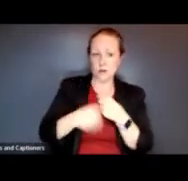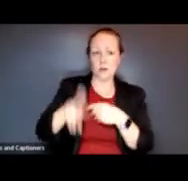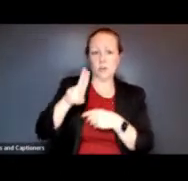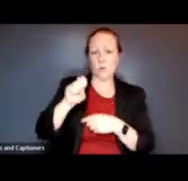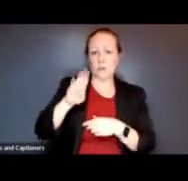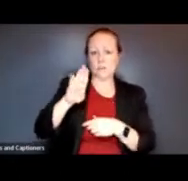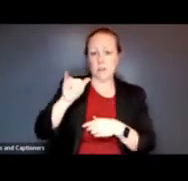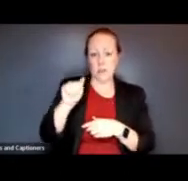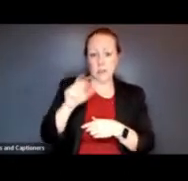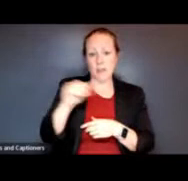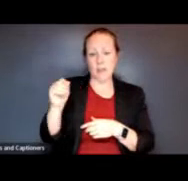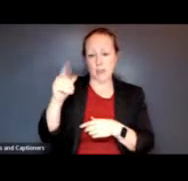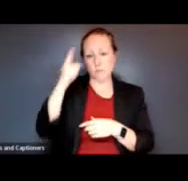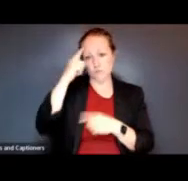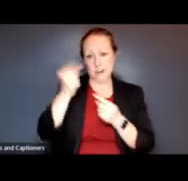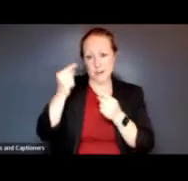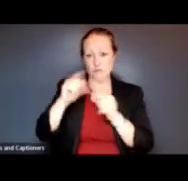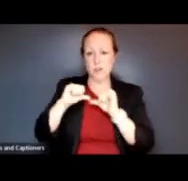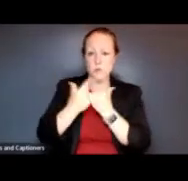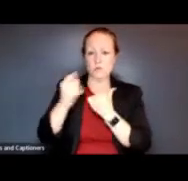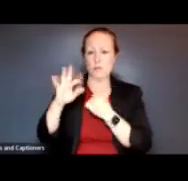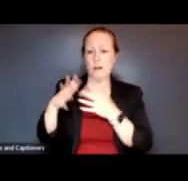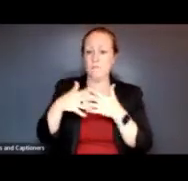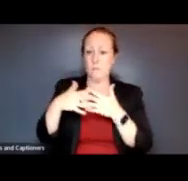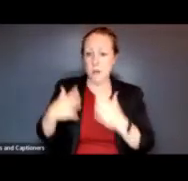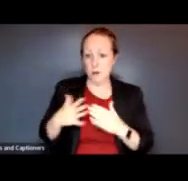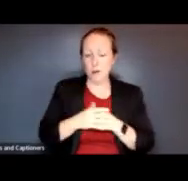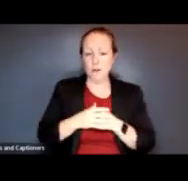America and the Protection and Advocacy programs in every